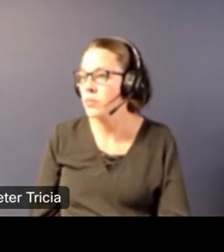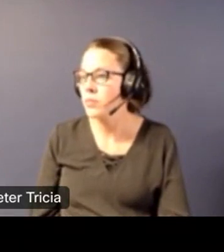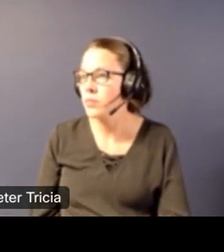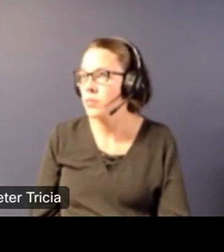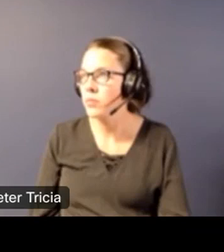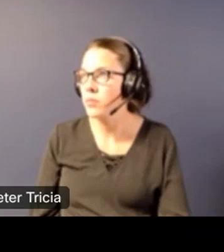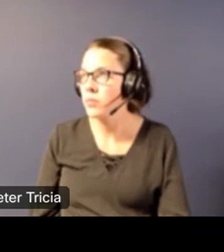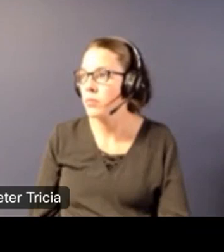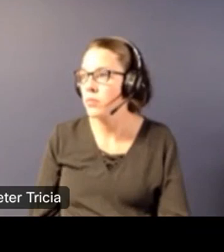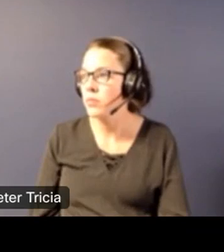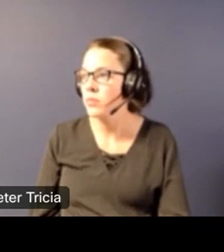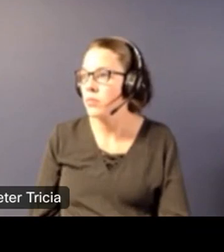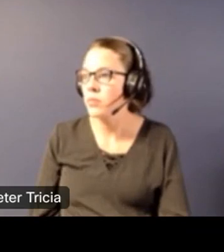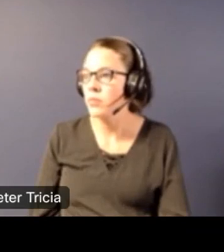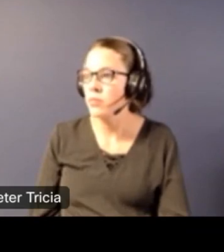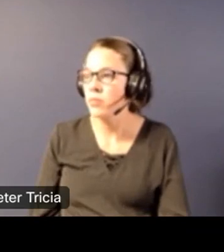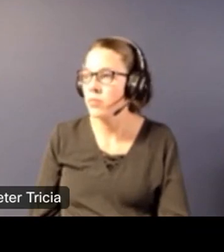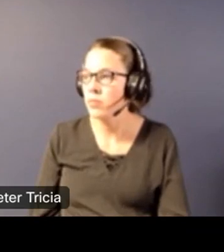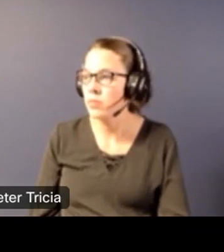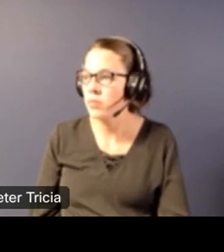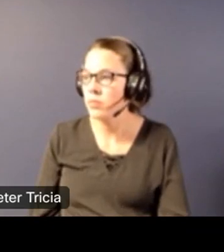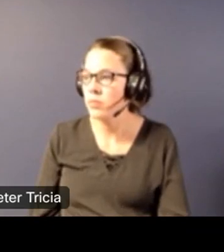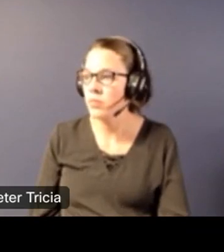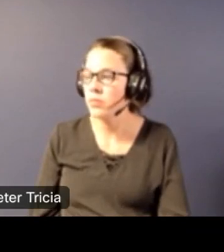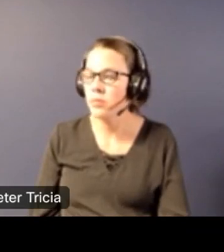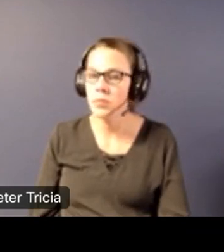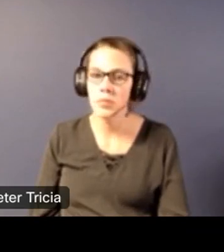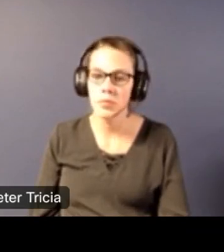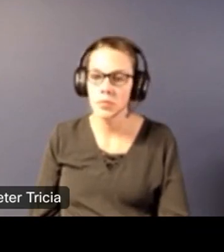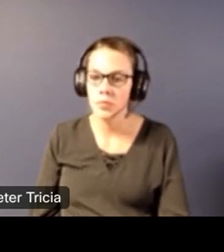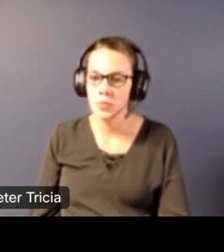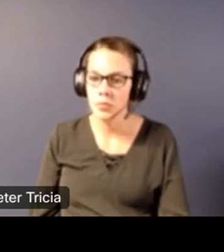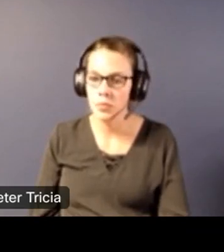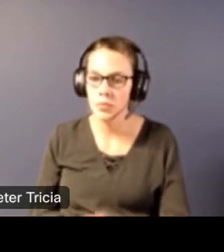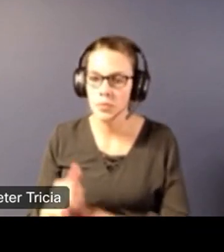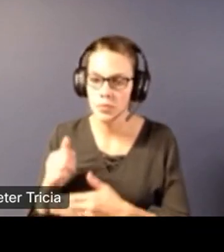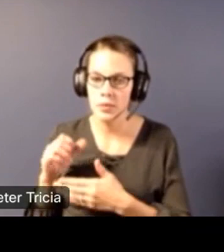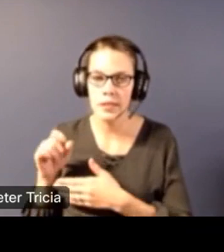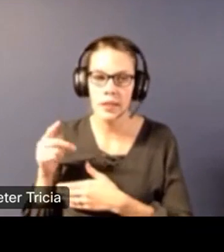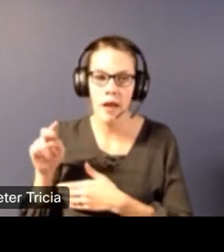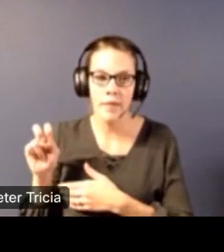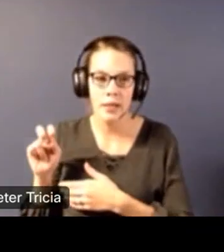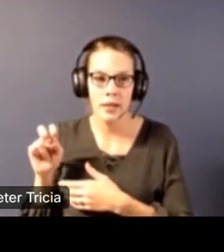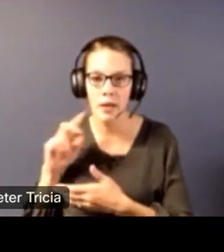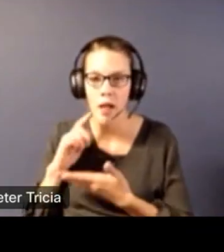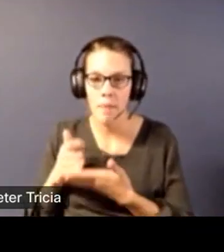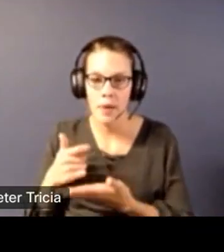So, Stephanie is helping us out today as well.